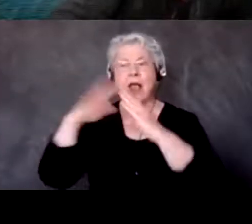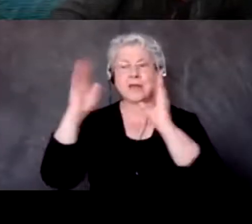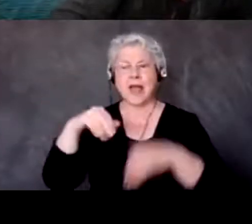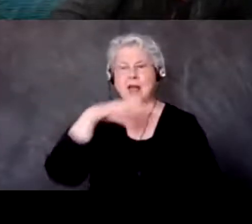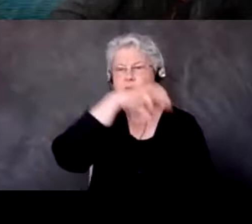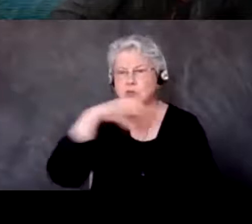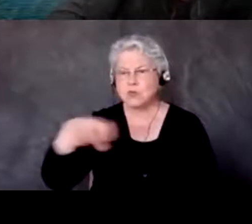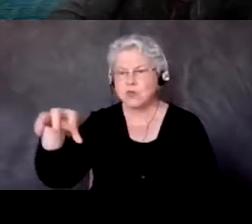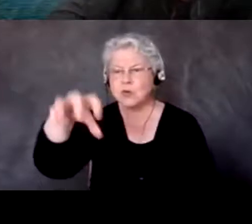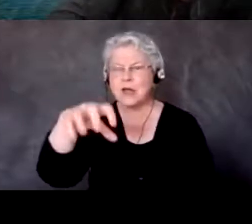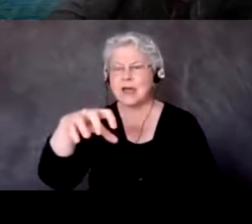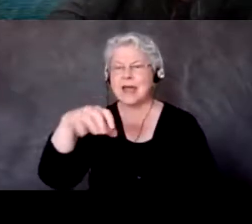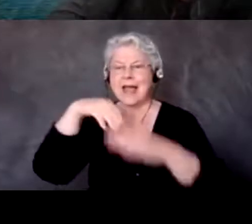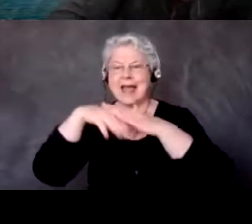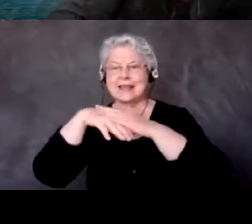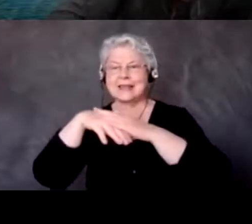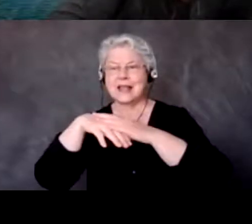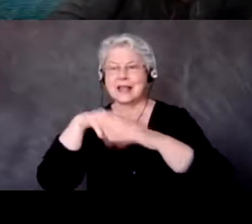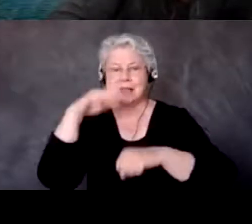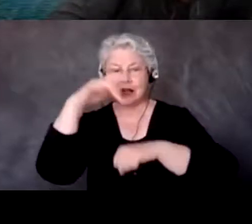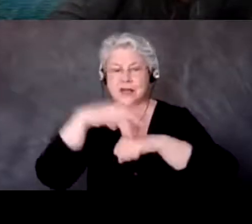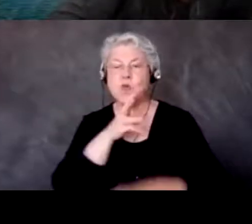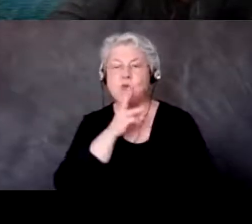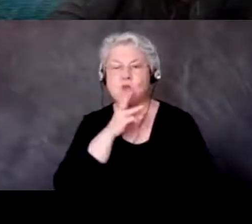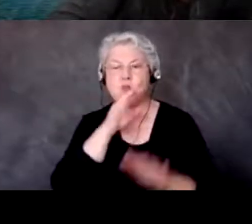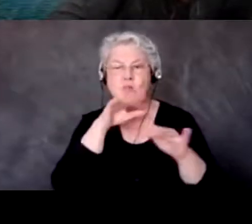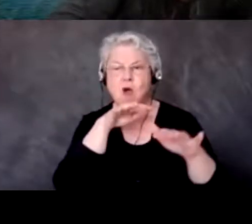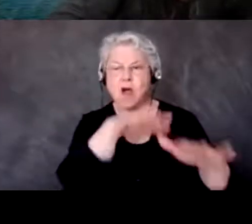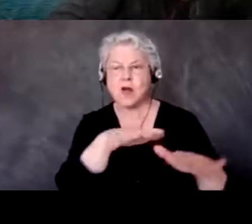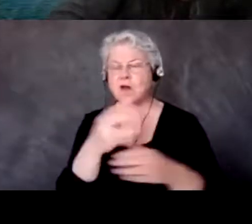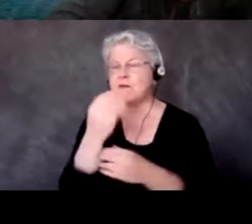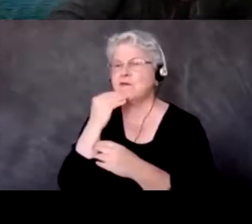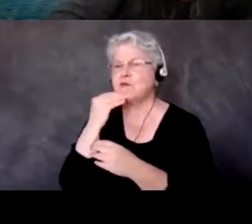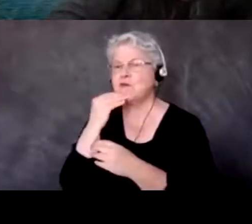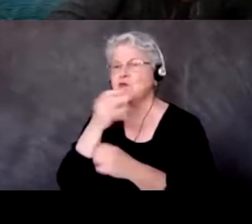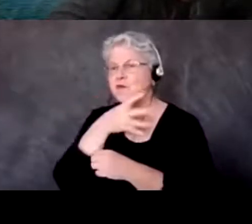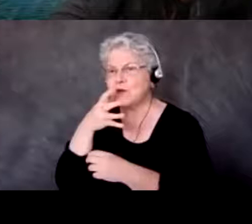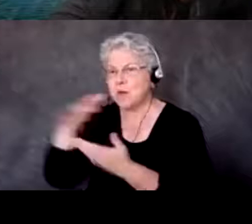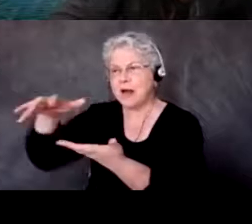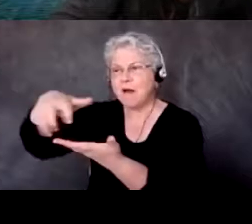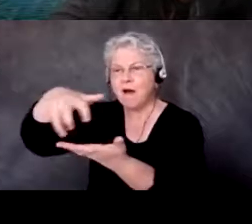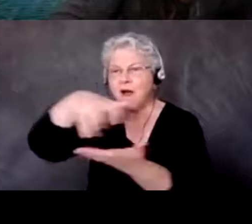access to water, we planned access to food and harvesting and processing and preserving.